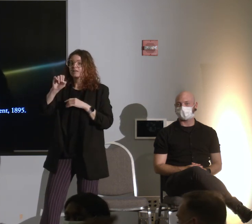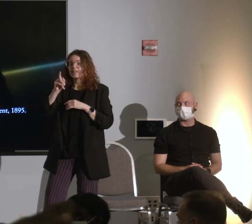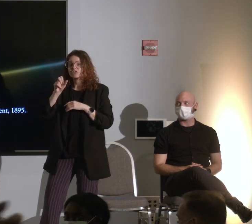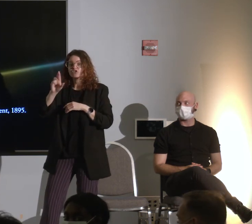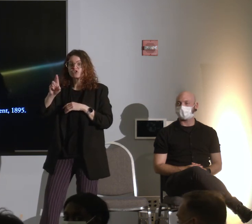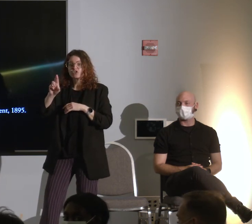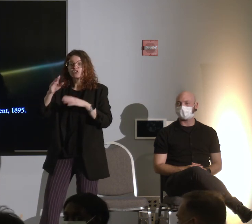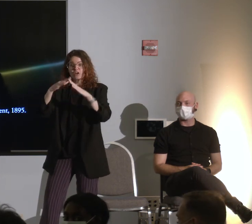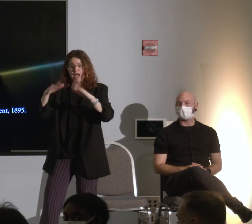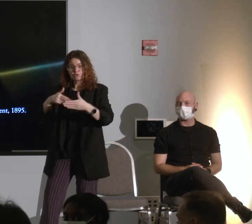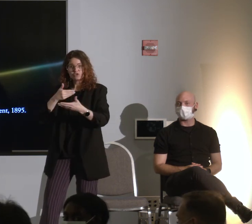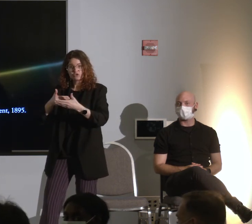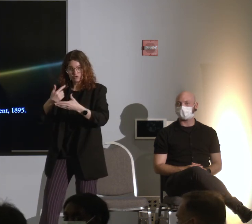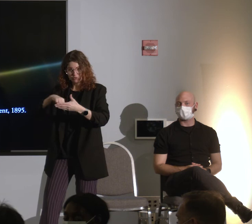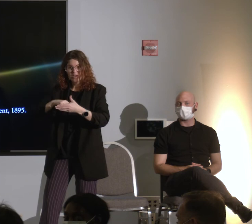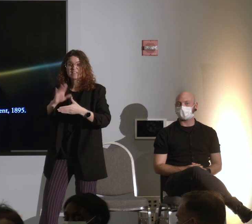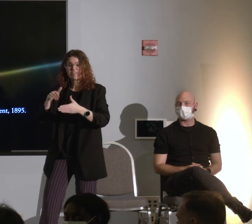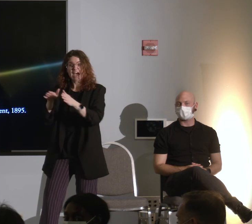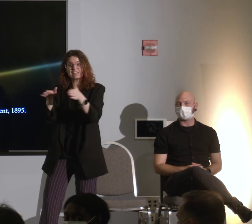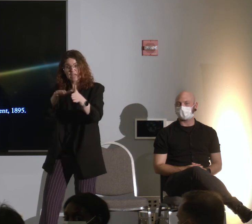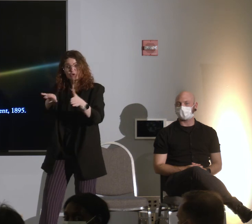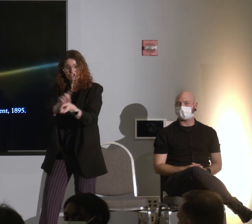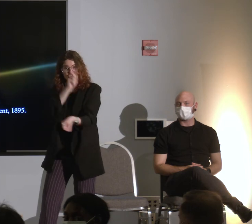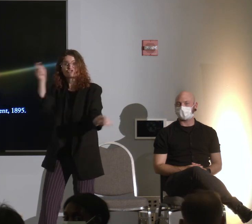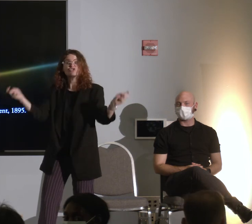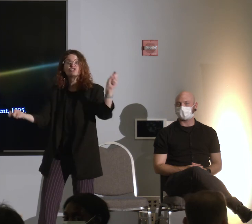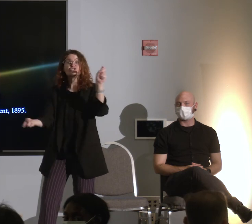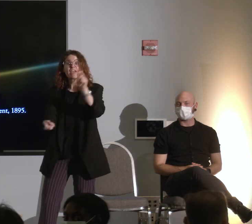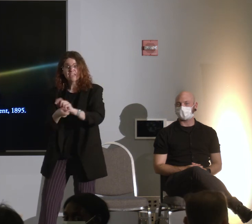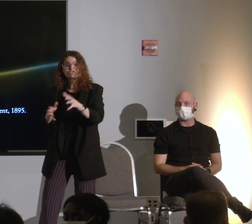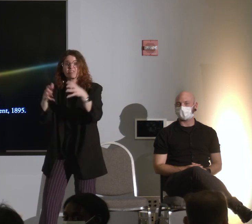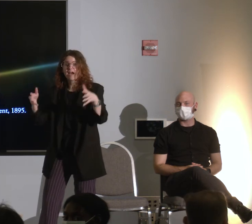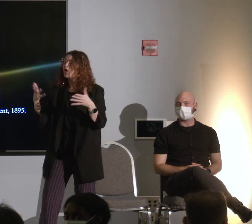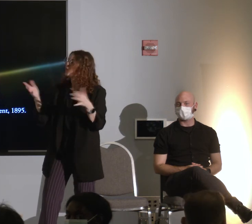That neighborhood has changed a lot. Any thoughts about, your thoughts, about preservation in general?